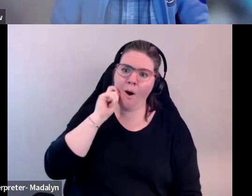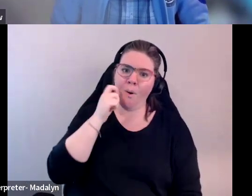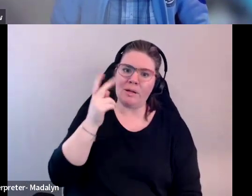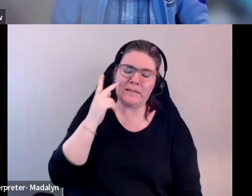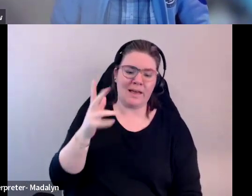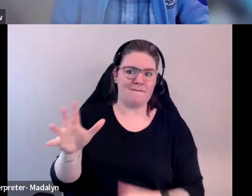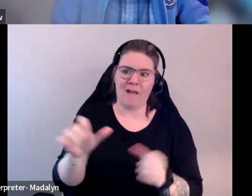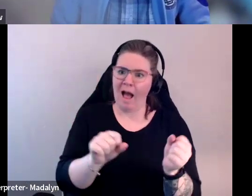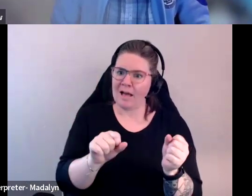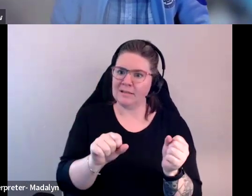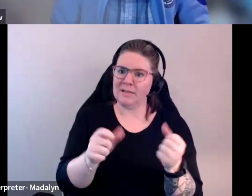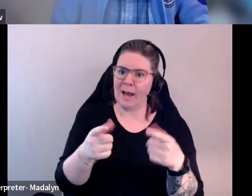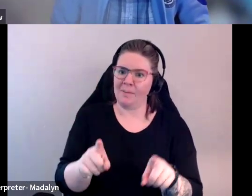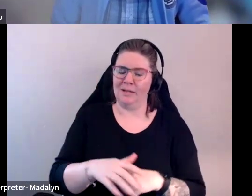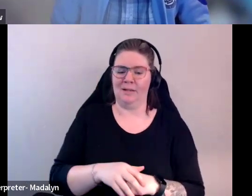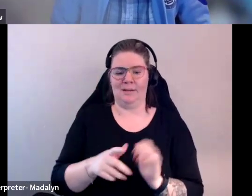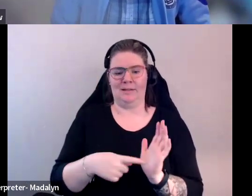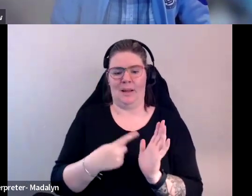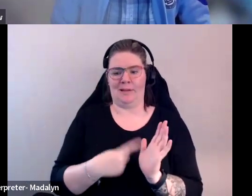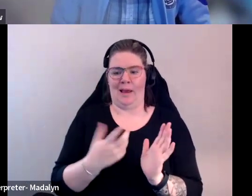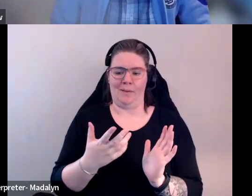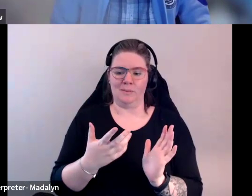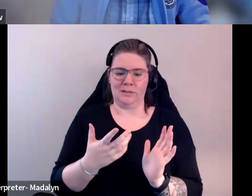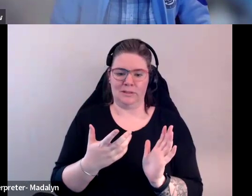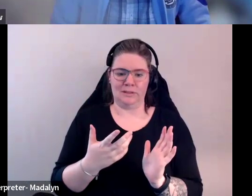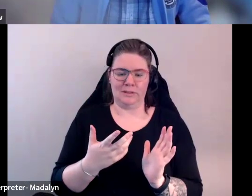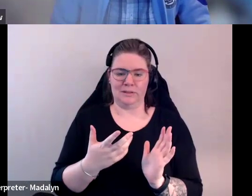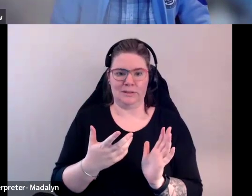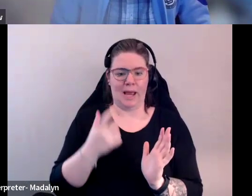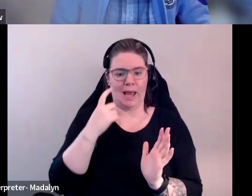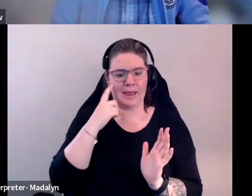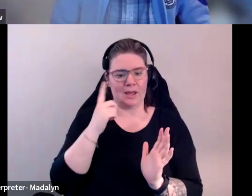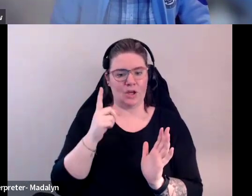Don Posh: they did. Sometimes I think people just need to recognize, because they don't think about it.